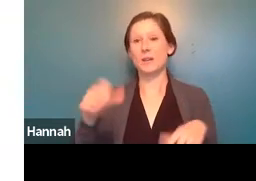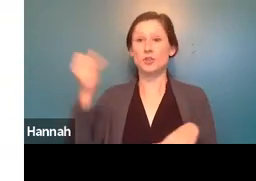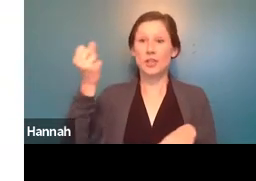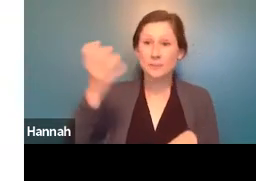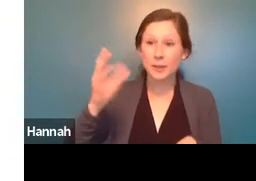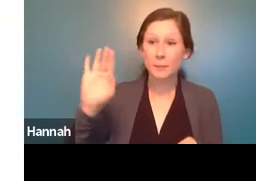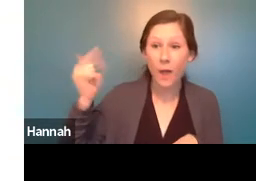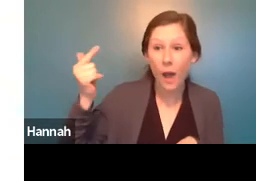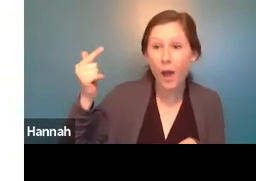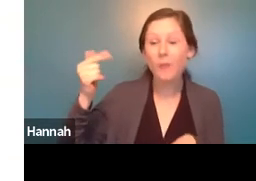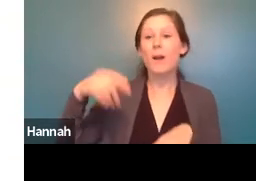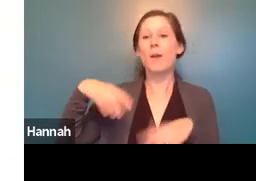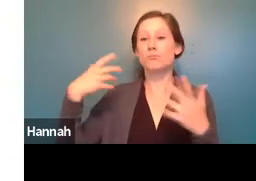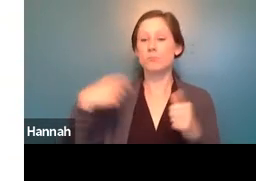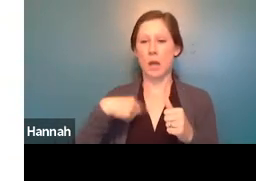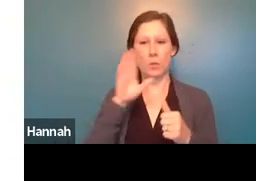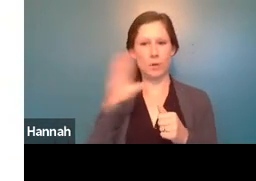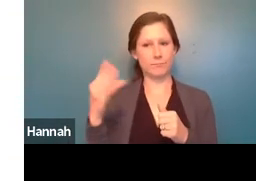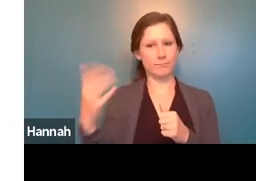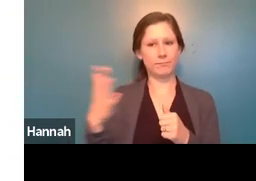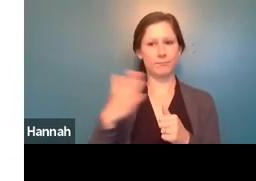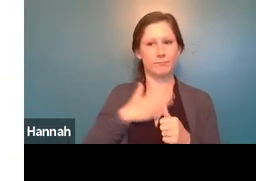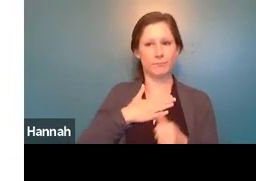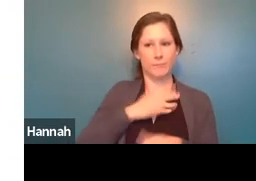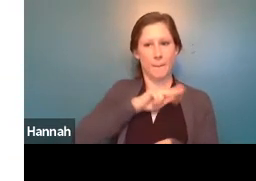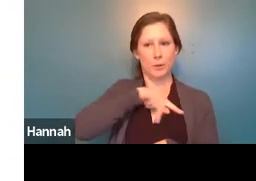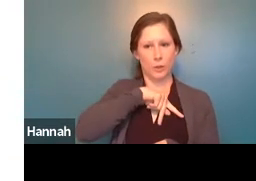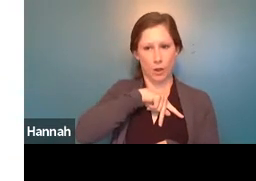I will say on a personal note. I have never